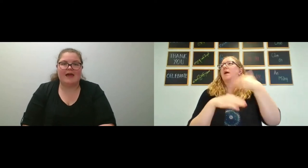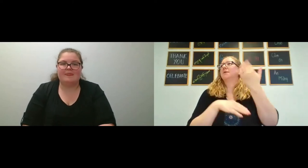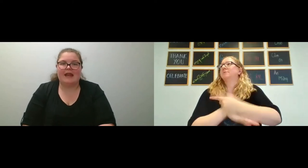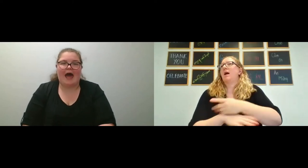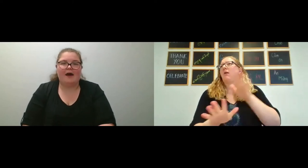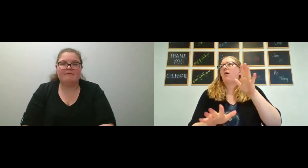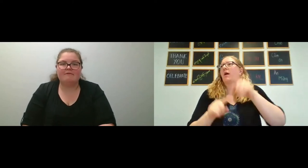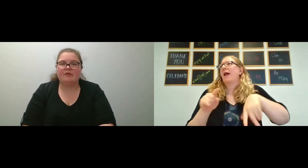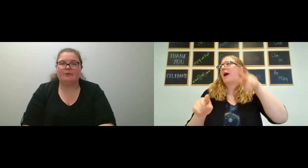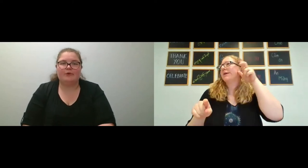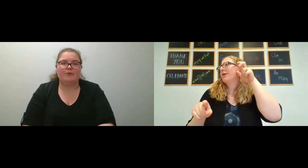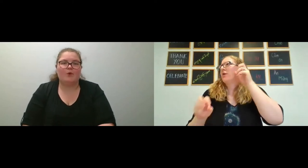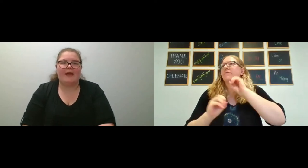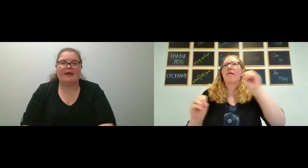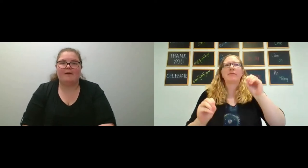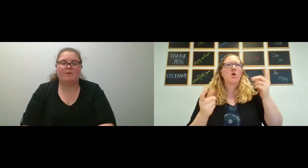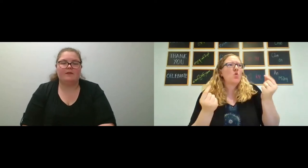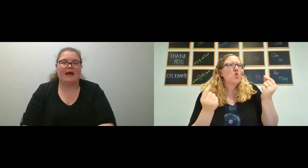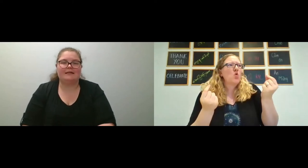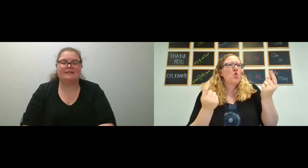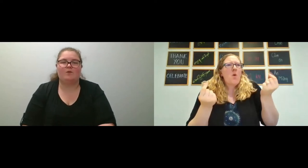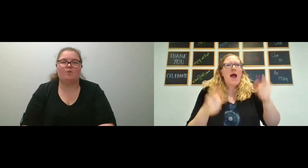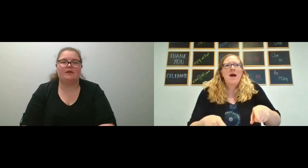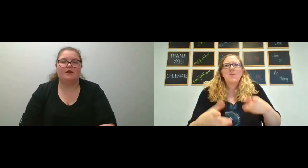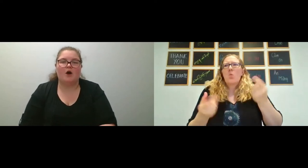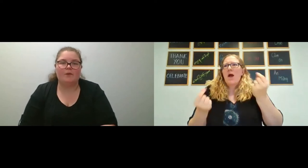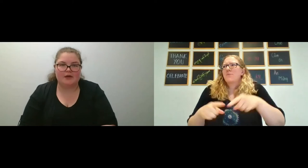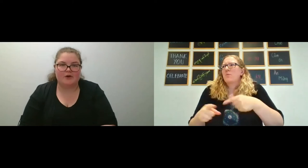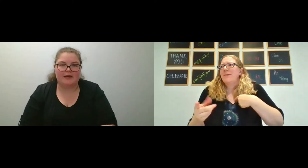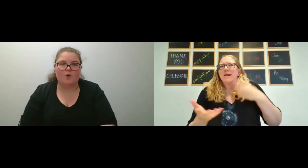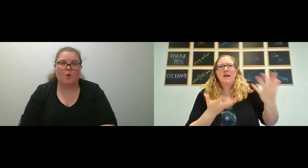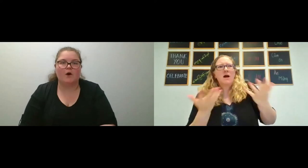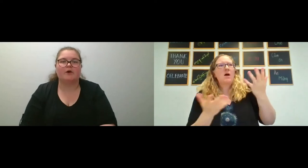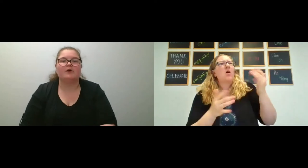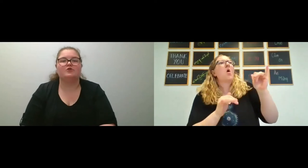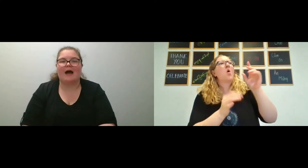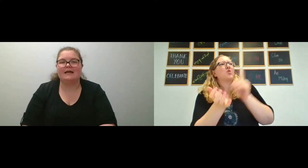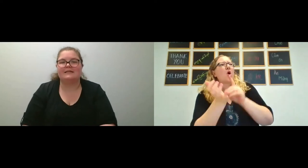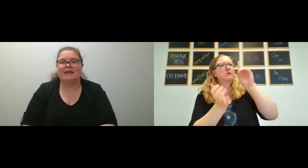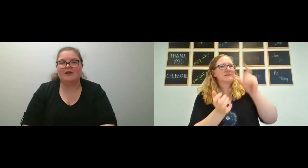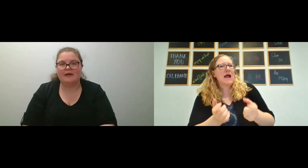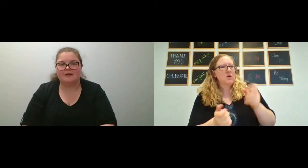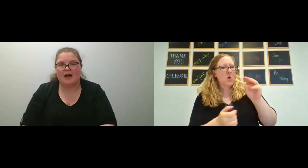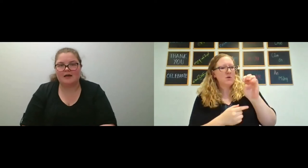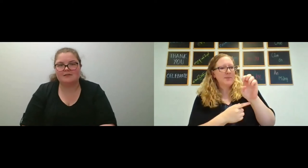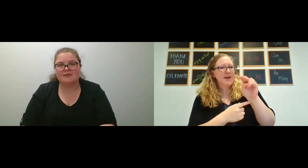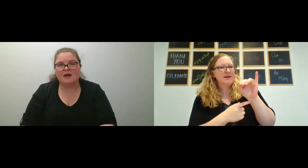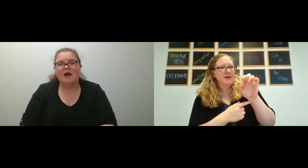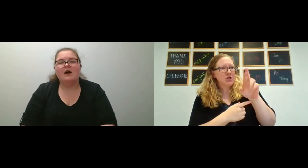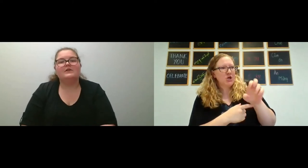and then out of the blue will wake up the next day with no hearing or drastic hearing loss.